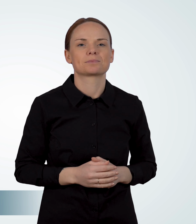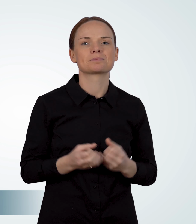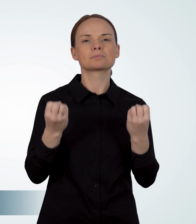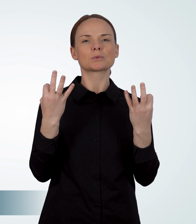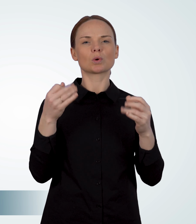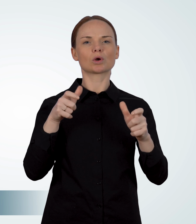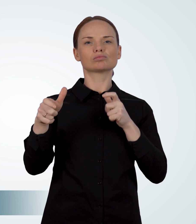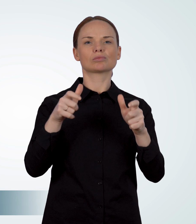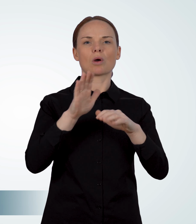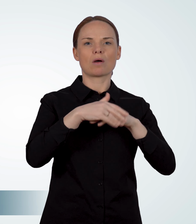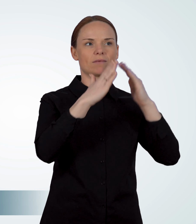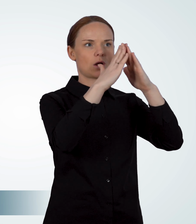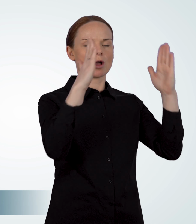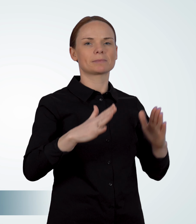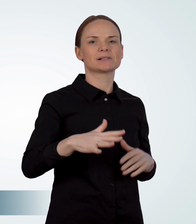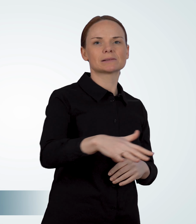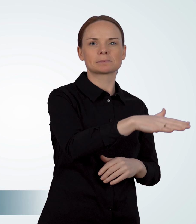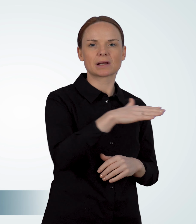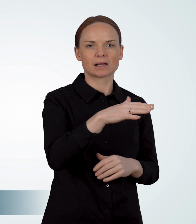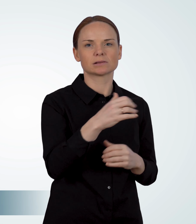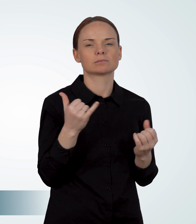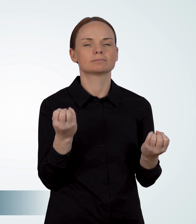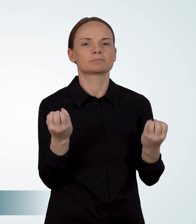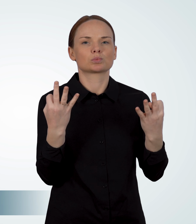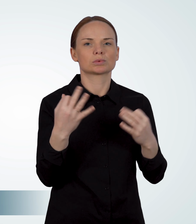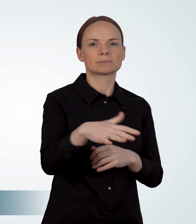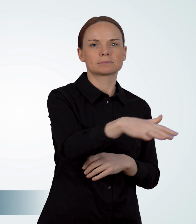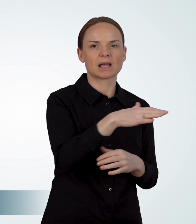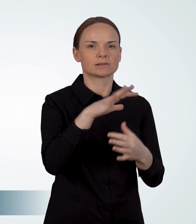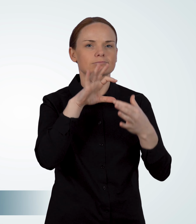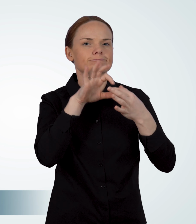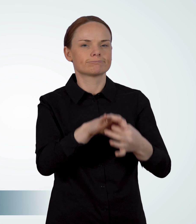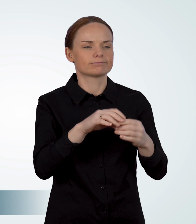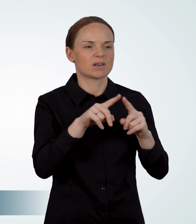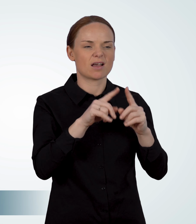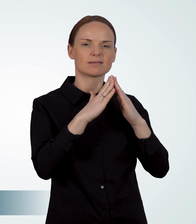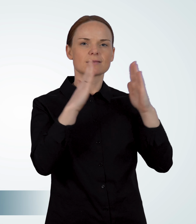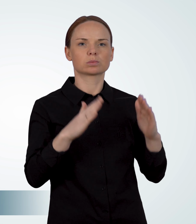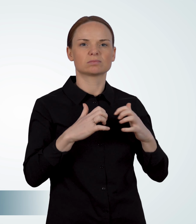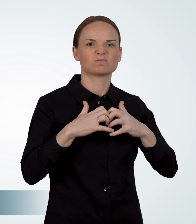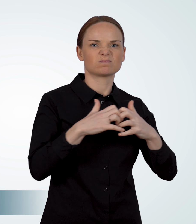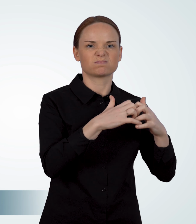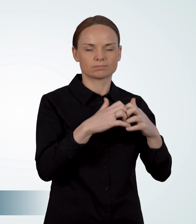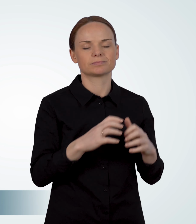• does not have control of, or space for, social relations (e.g. severely crowded house)